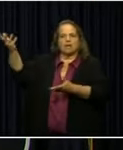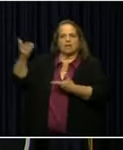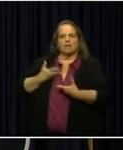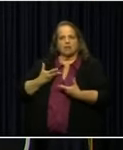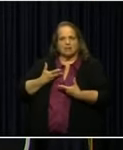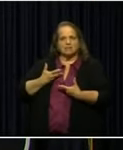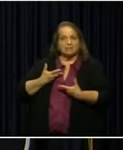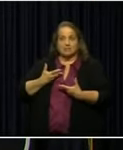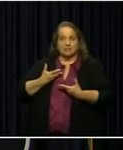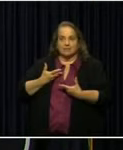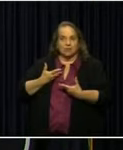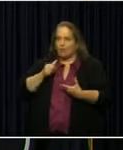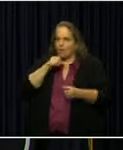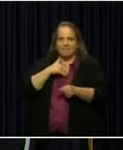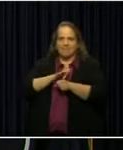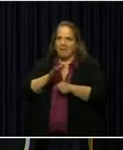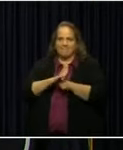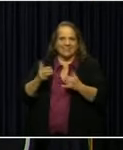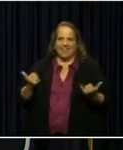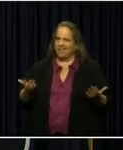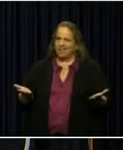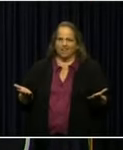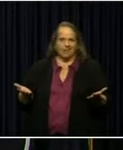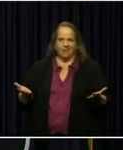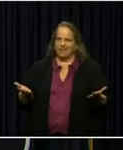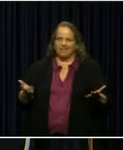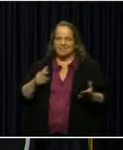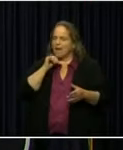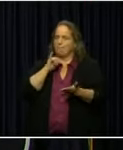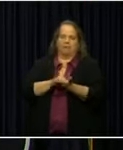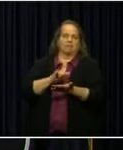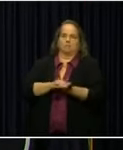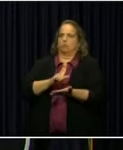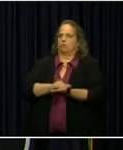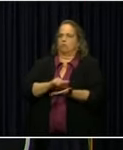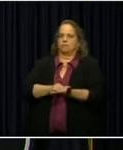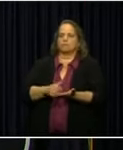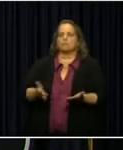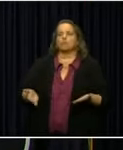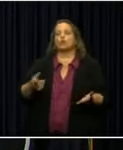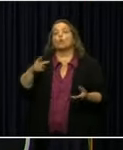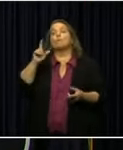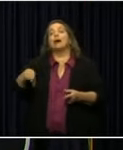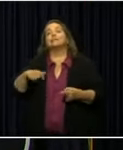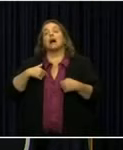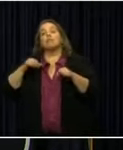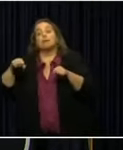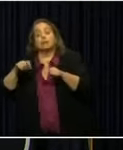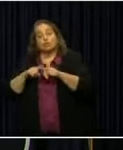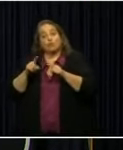STOP THESE STEPS WE'VE TAKEN, WE'RE GOING TO SEE AN INCREASE IN AMOUNT OF DISEASE IN THE COMMUNITY. IN ORDER TO DO THAT WITH THE